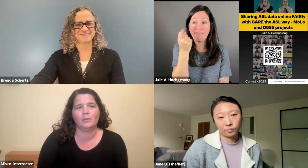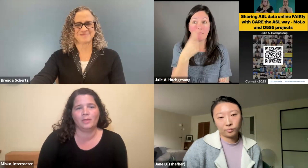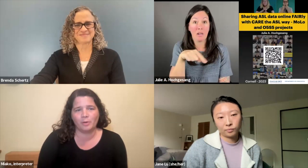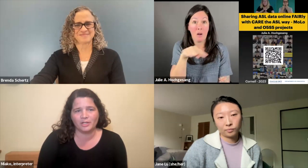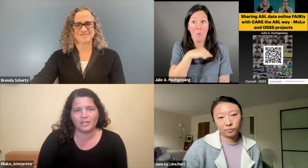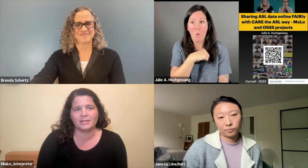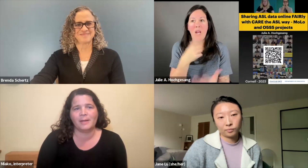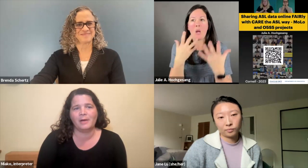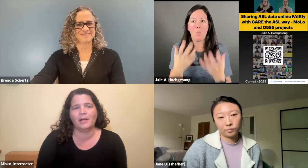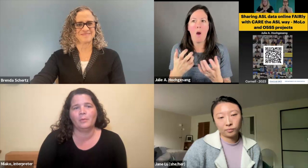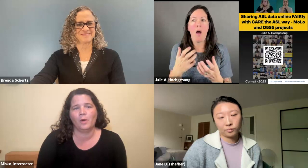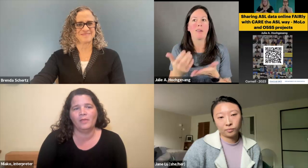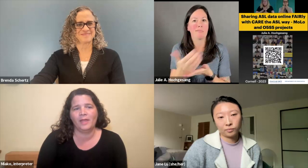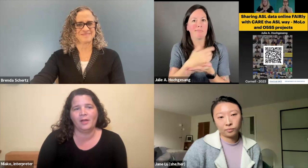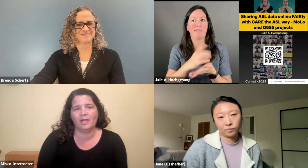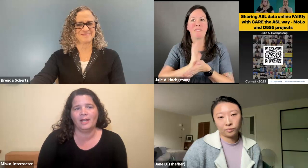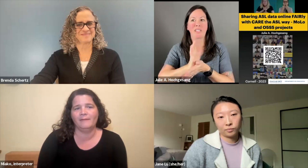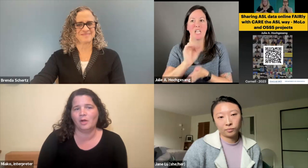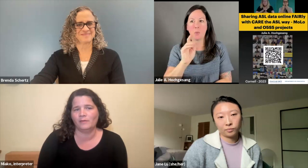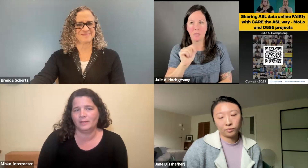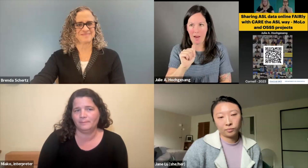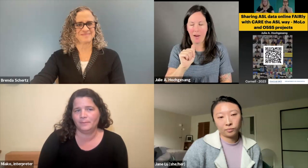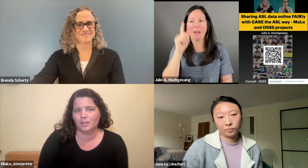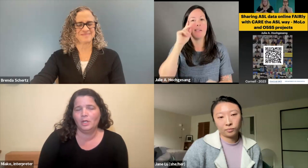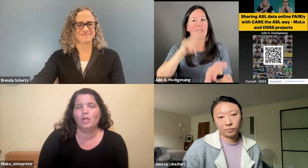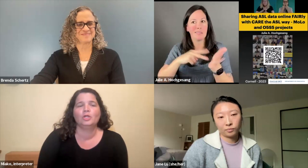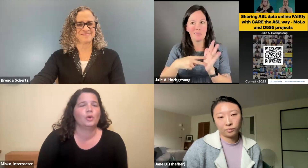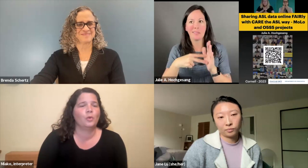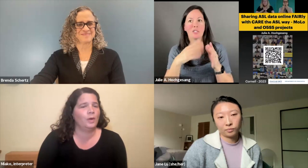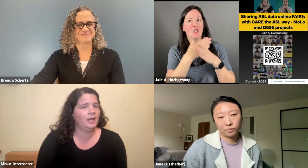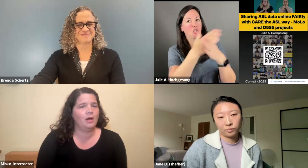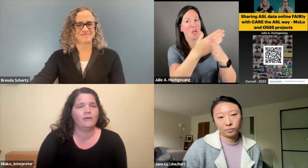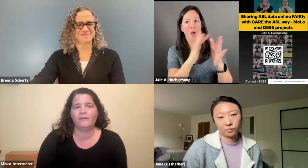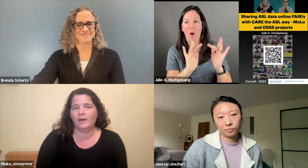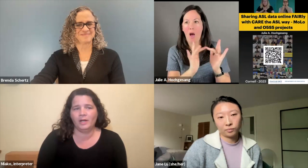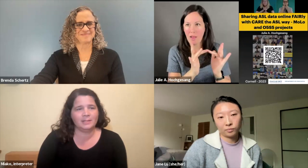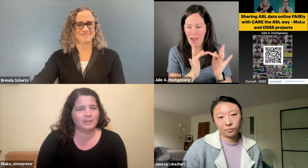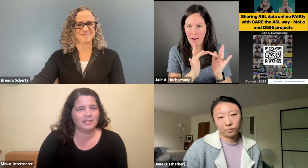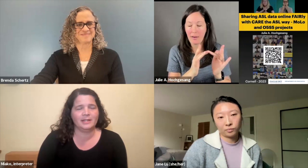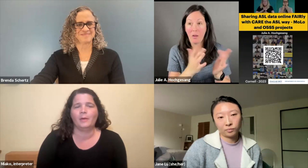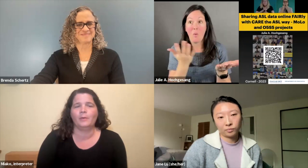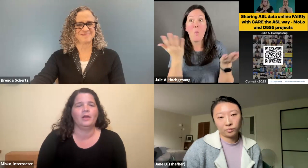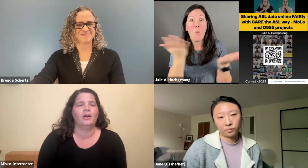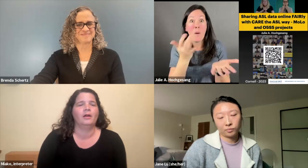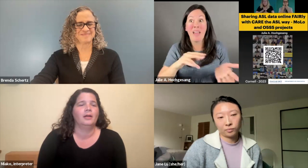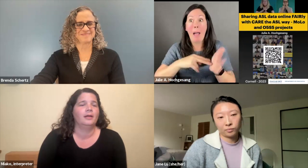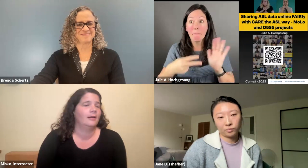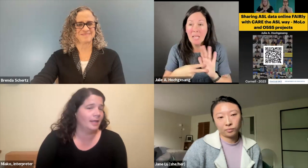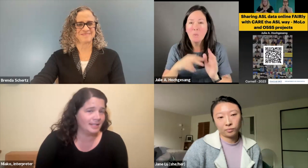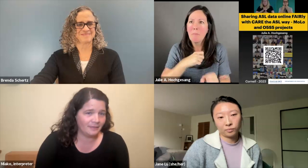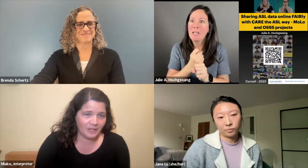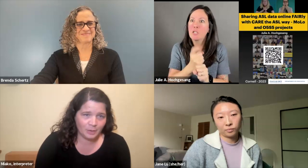what the project is about and what they are getting involved in so we are very explicit that we are collecting video